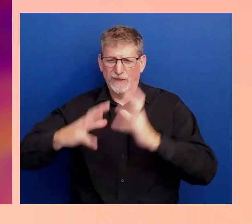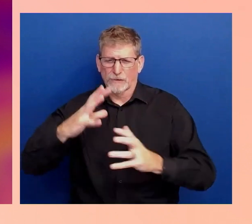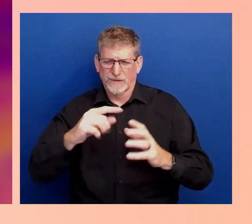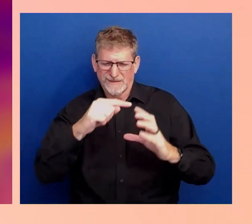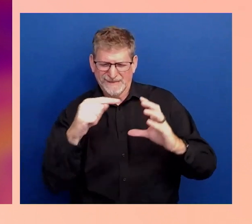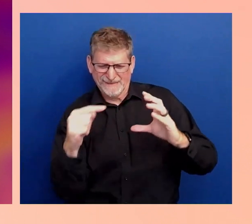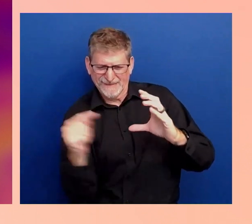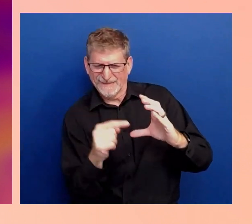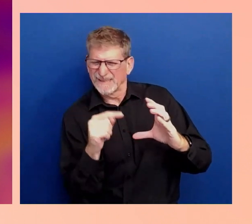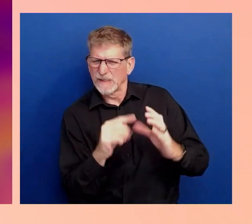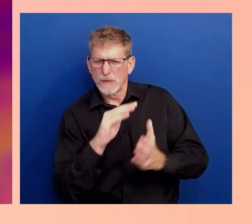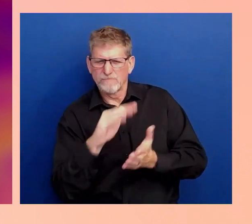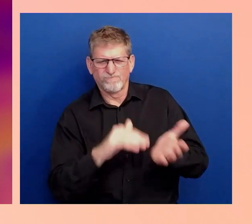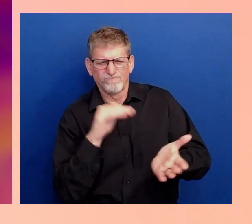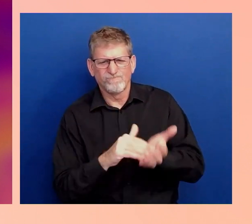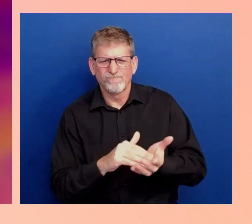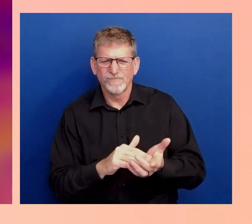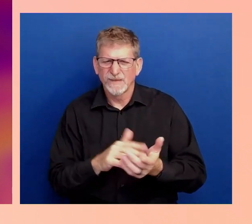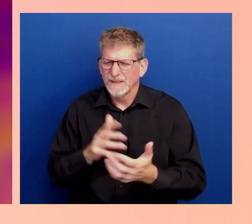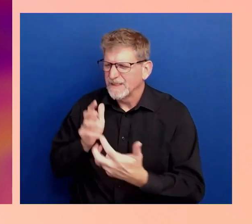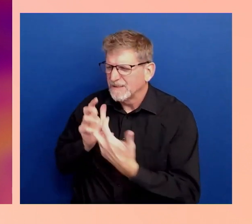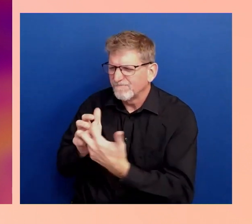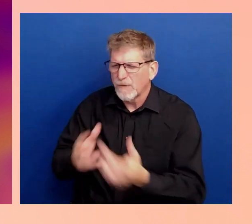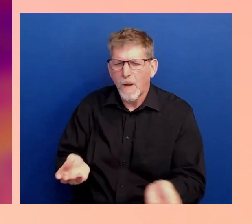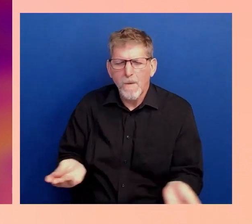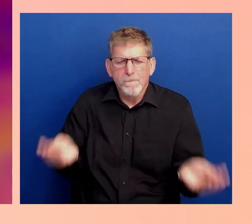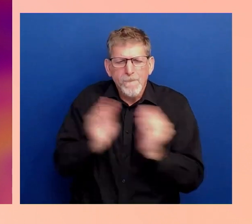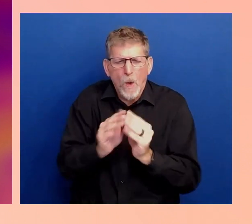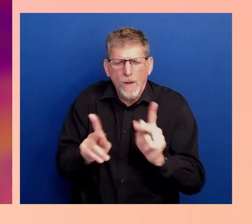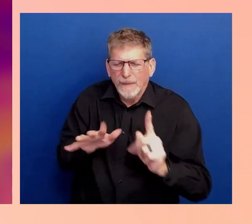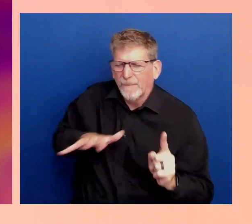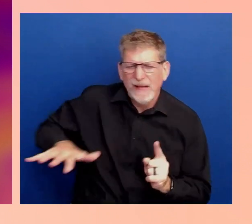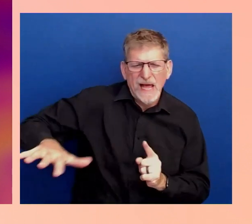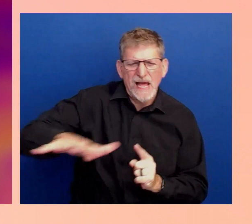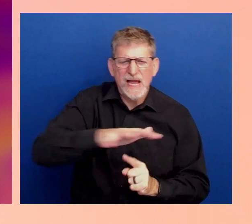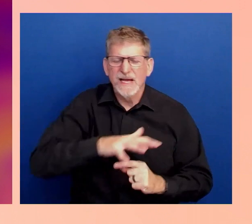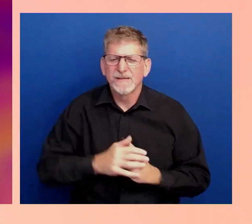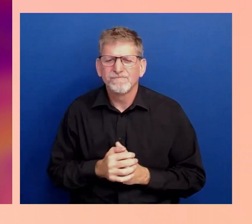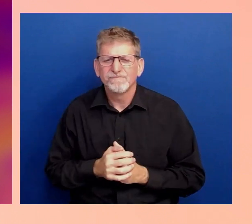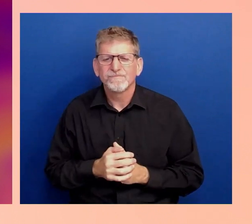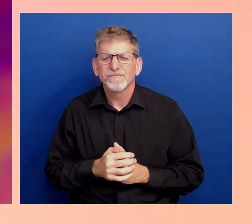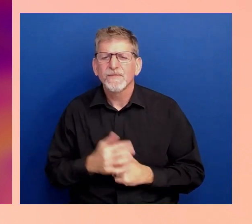I would like to hear what you're thinking about Cathy? Oh gosh, so much.